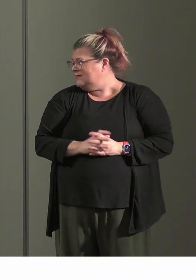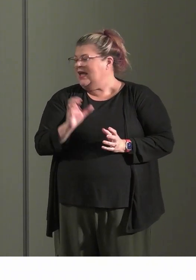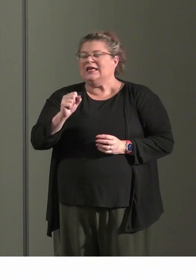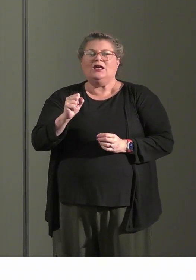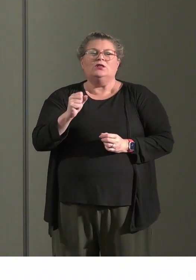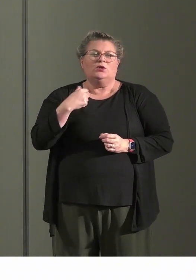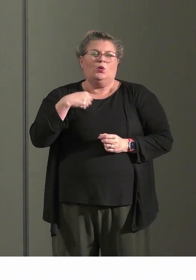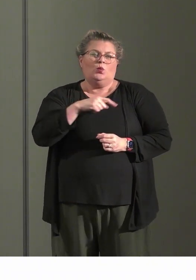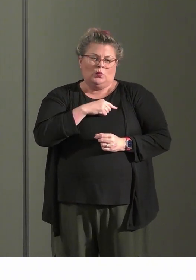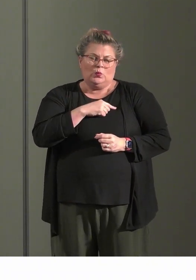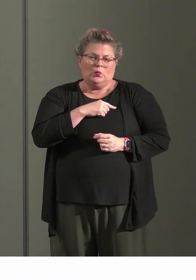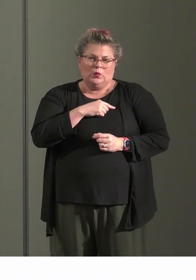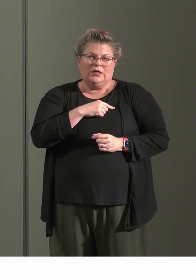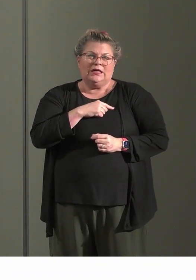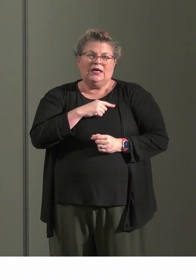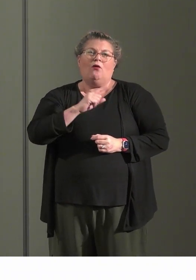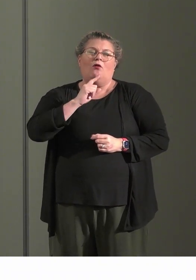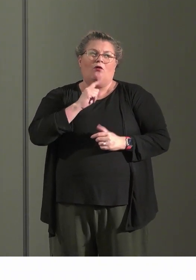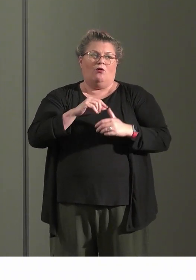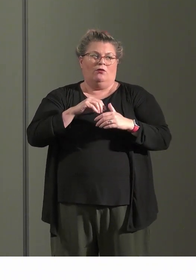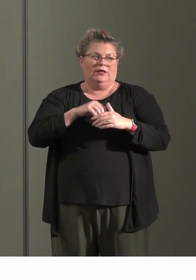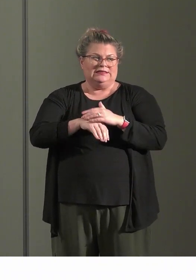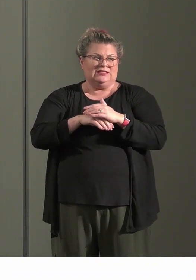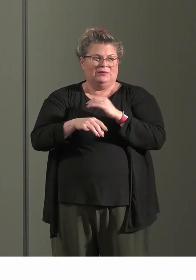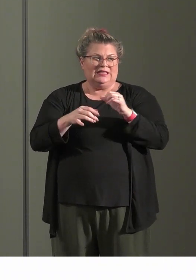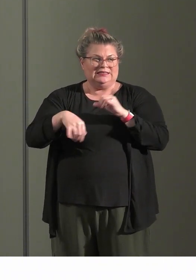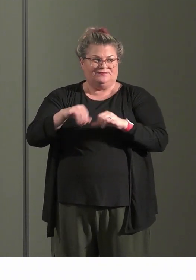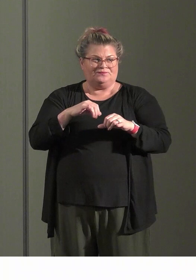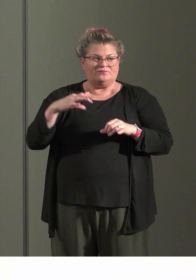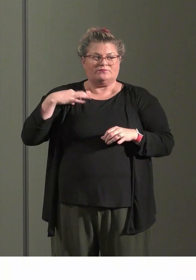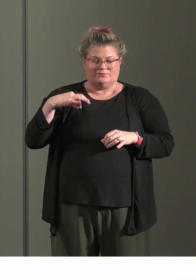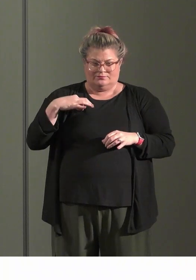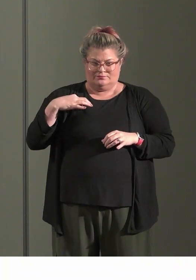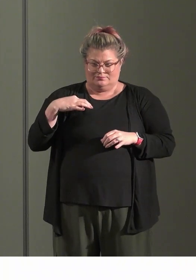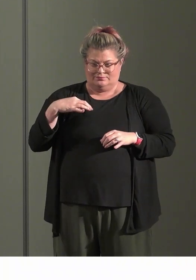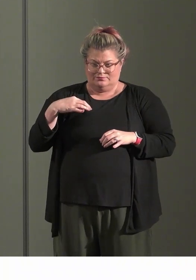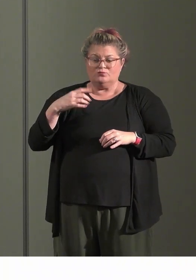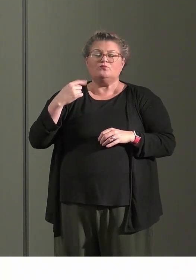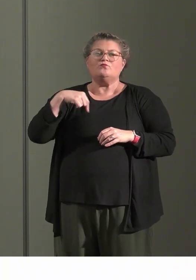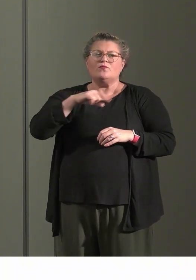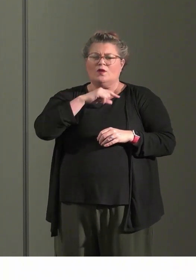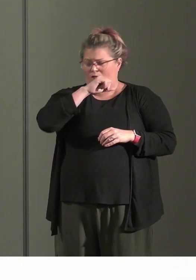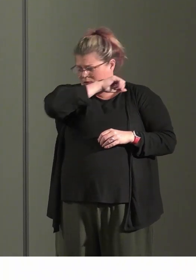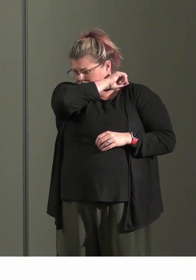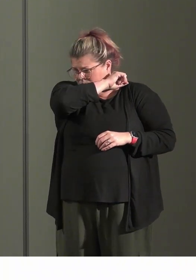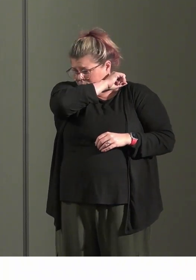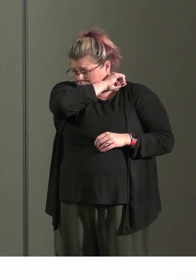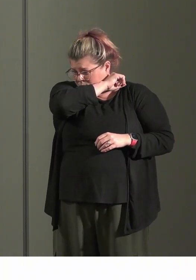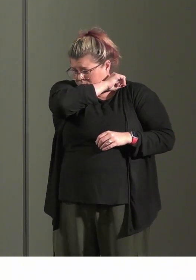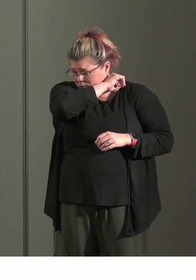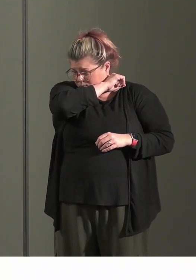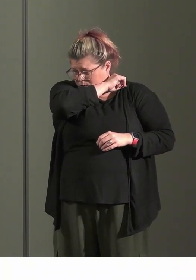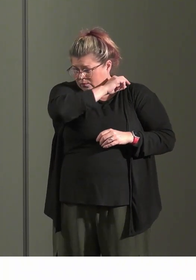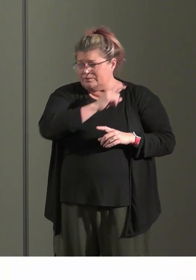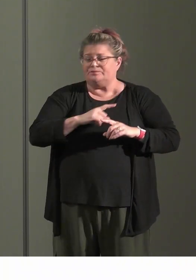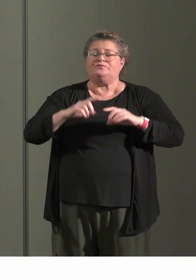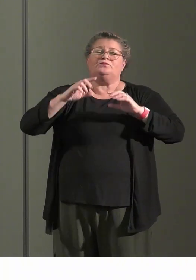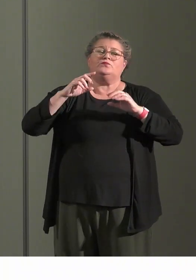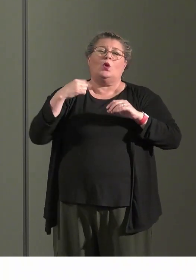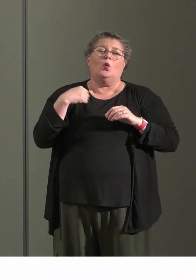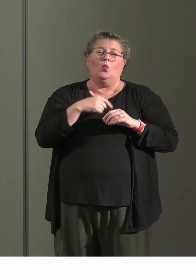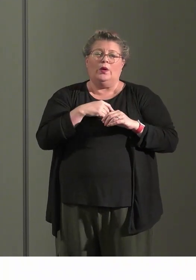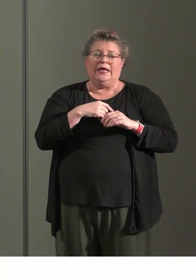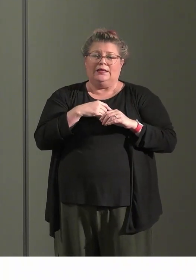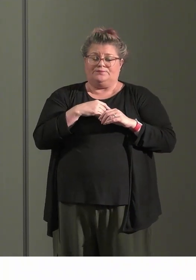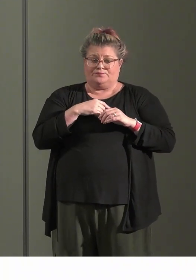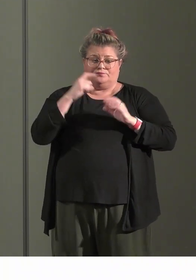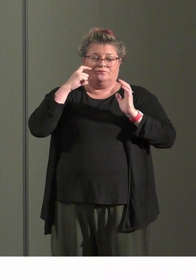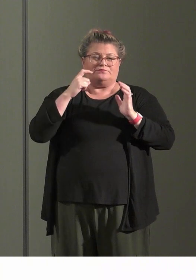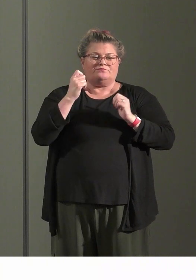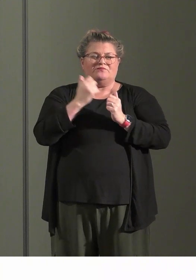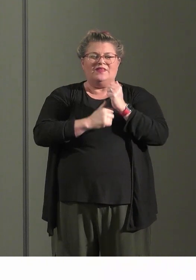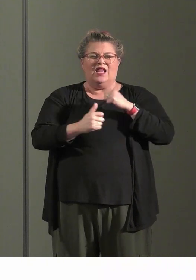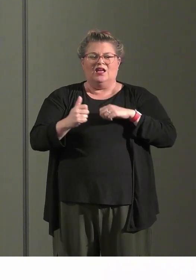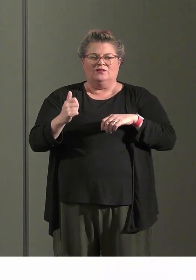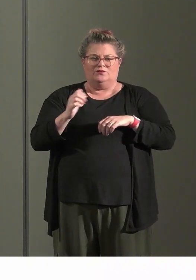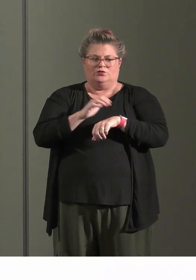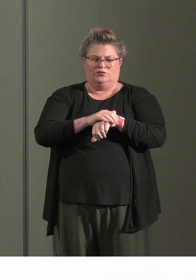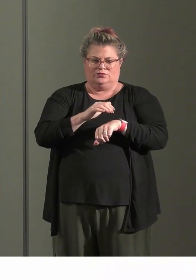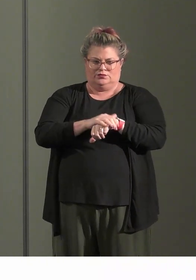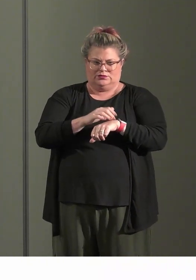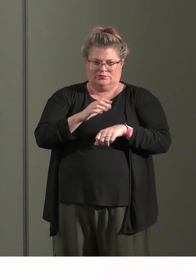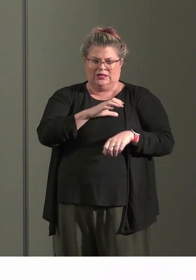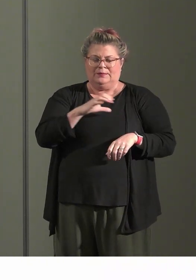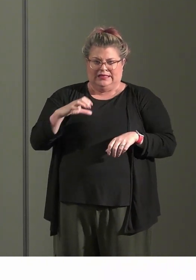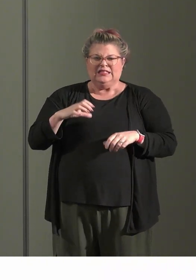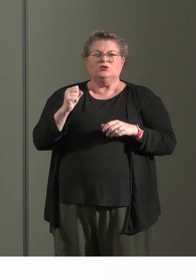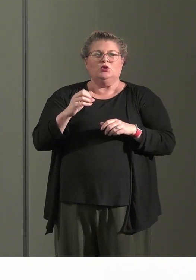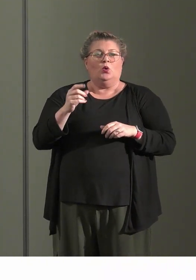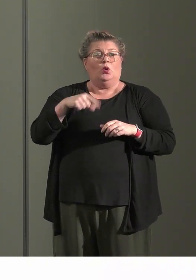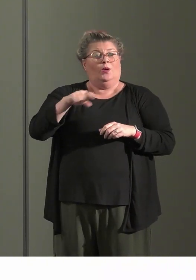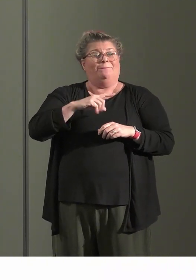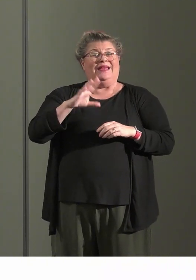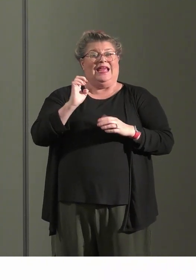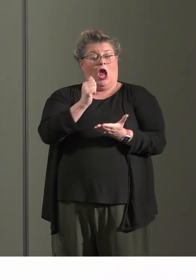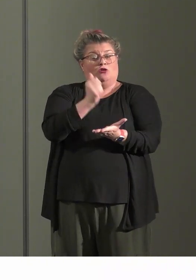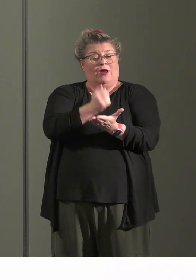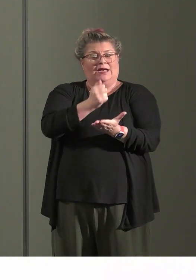standards we are accessible standards Canada. I -- being accredited means the stoo*z we develop